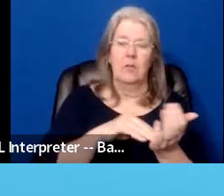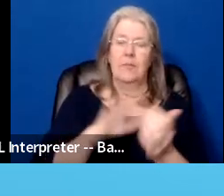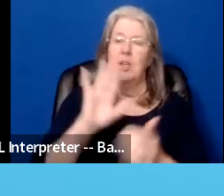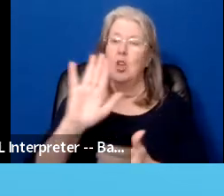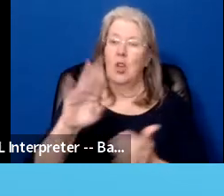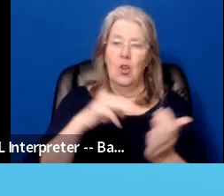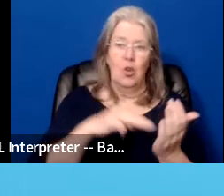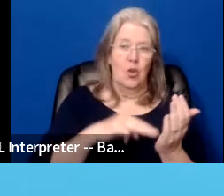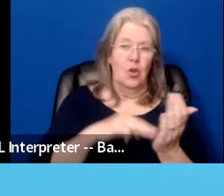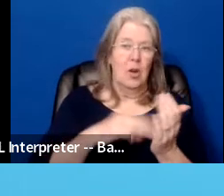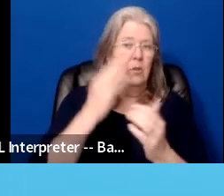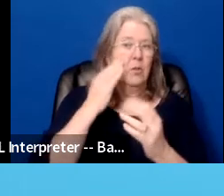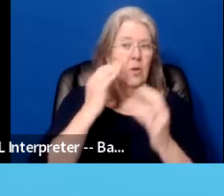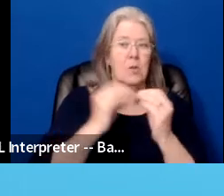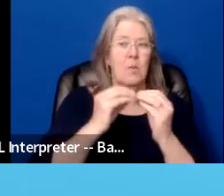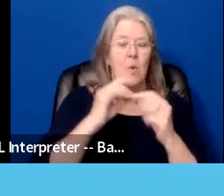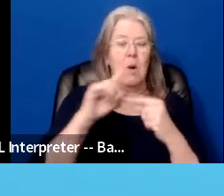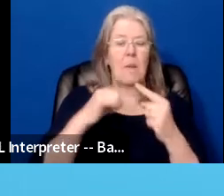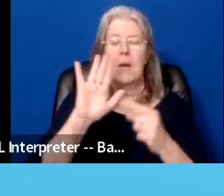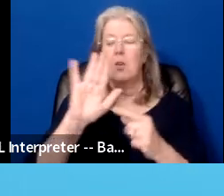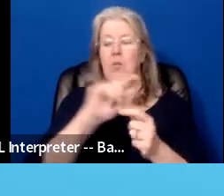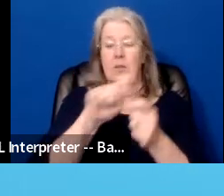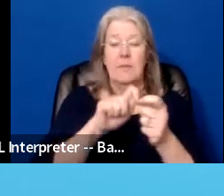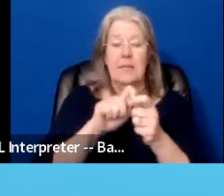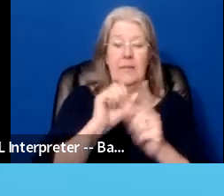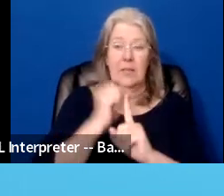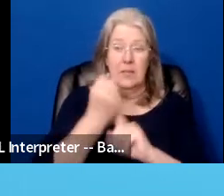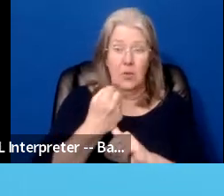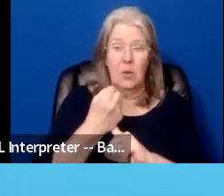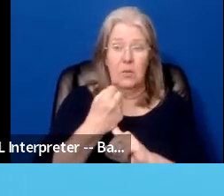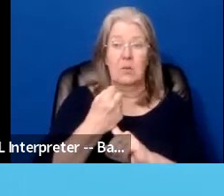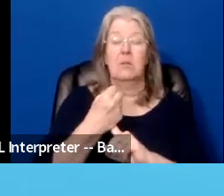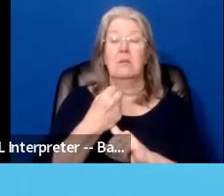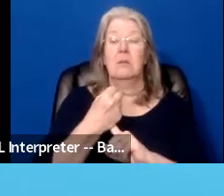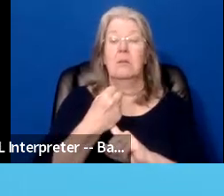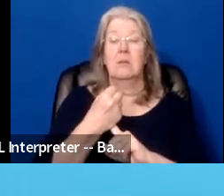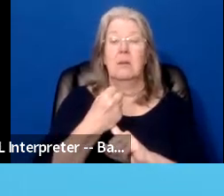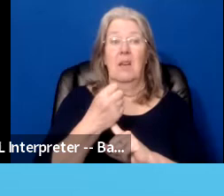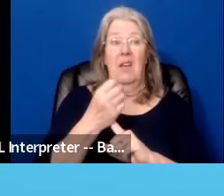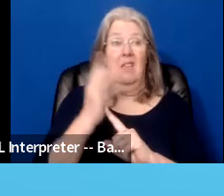know more about your specific instance, and whether or not a second booster is necessary